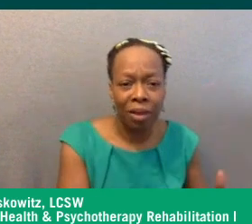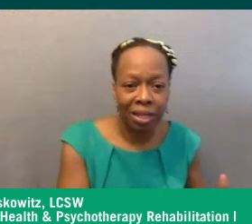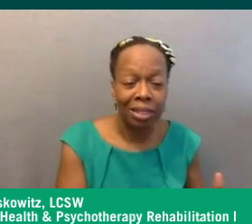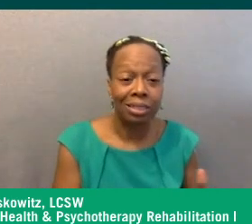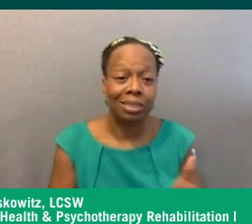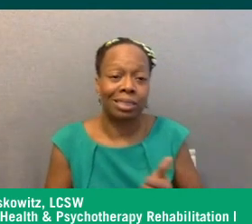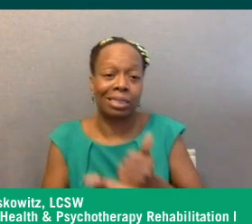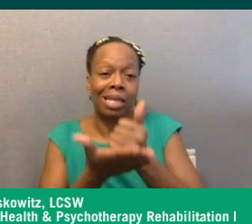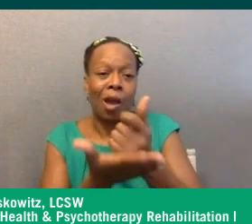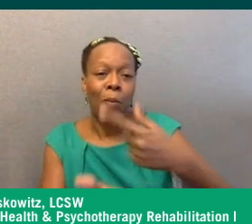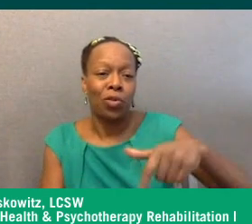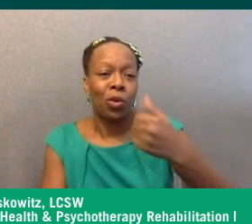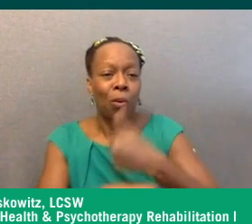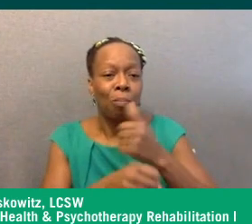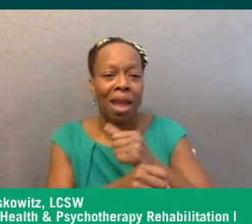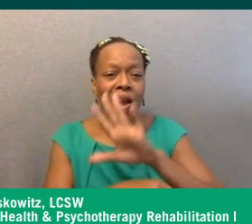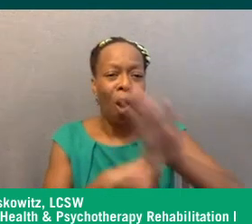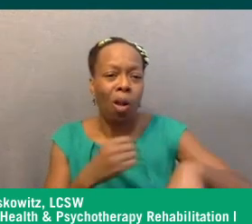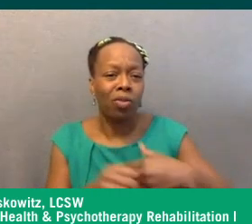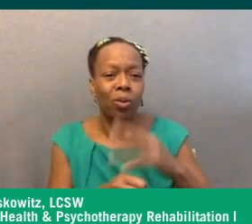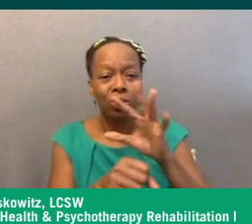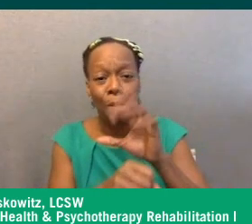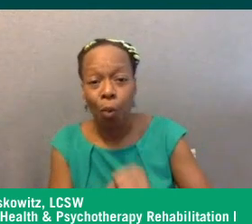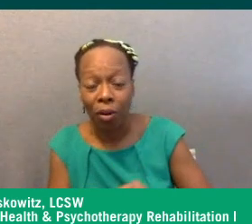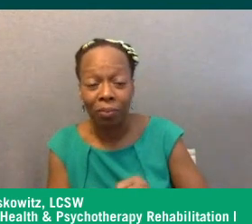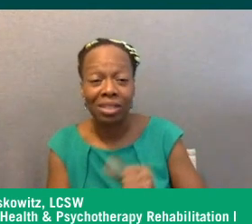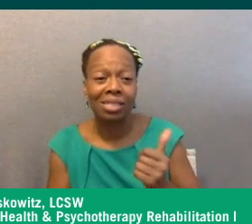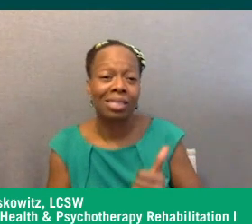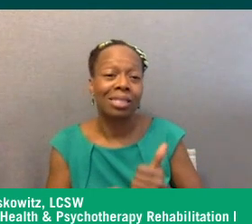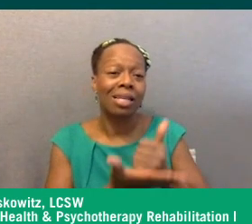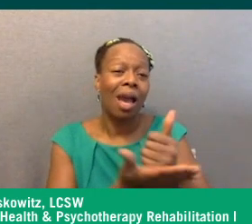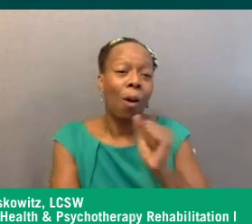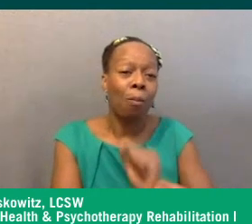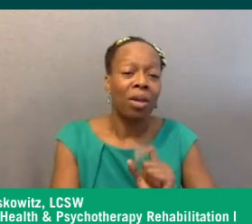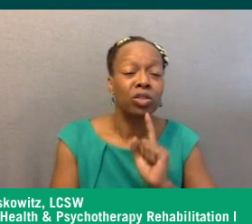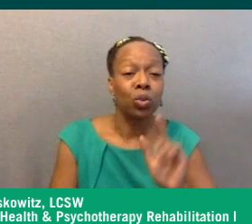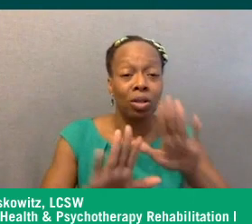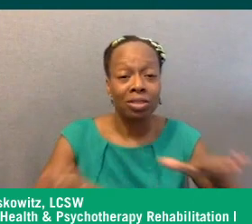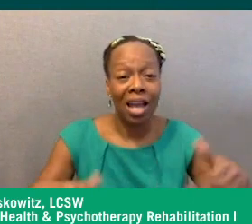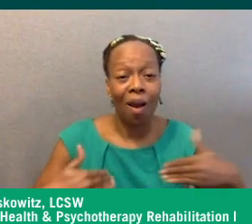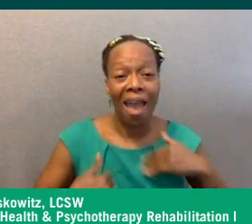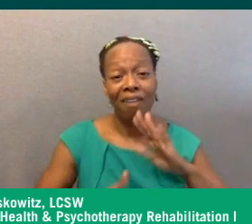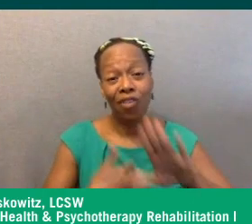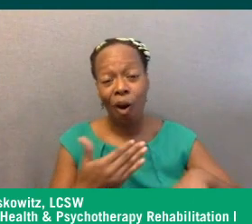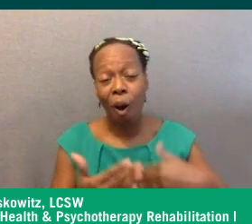to help make sure that the child is getting the therapies they need, whether at an outside facility